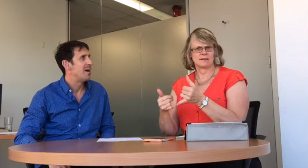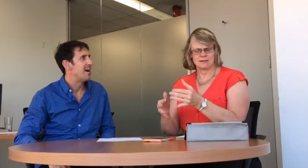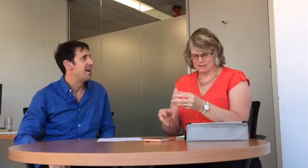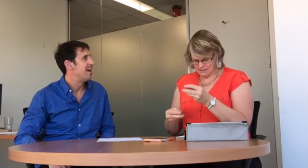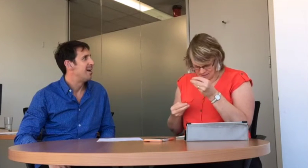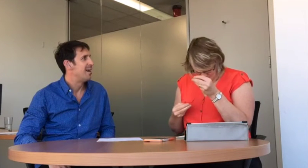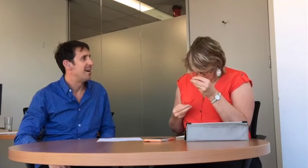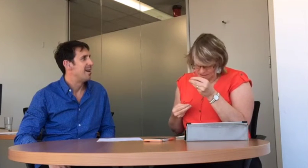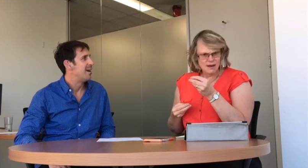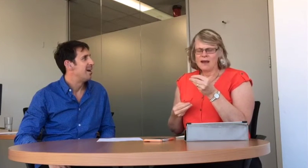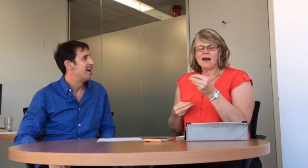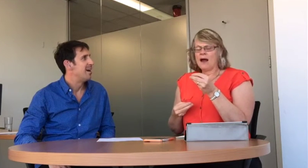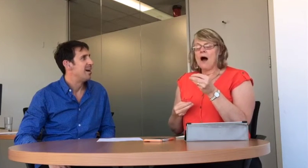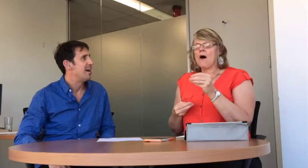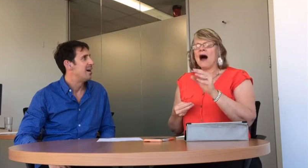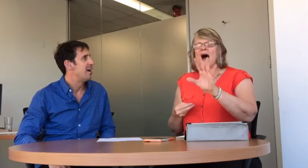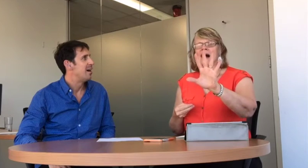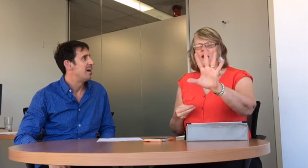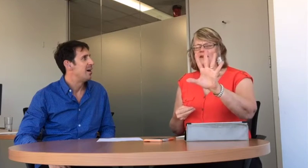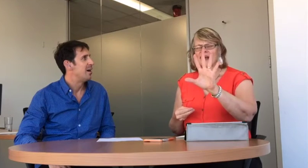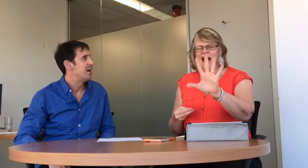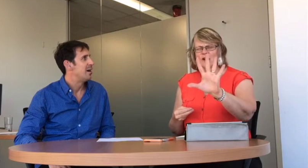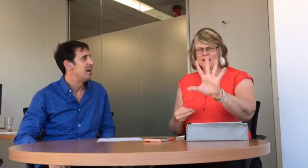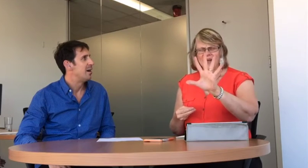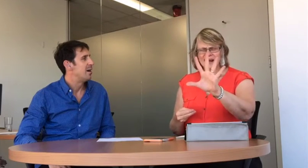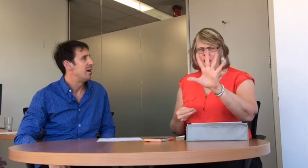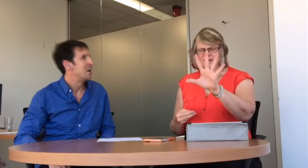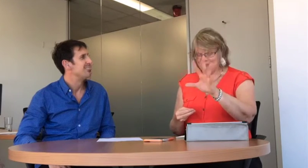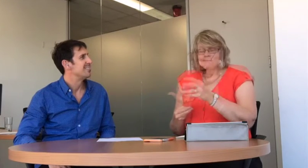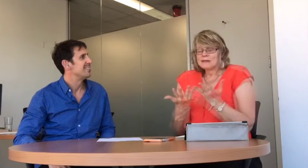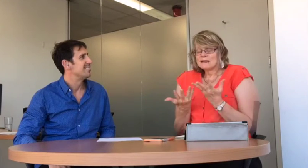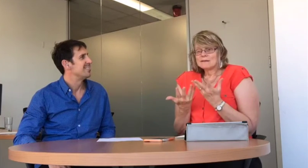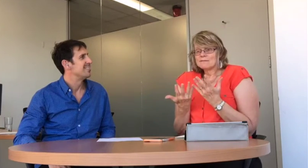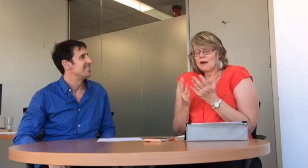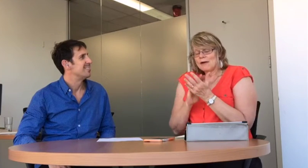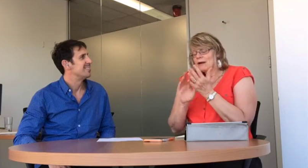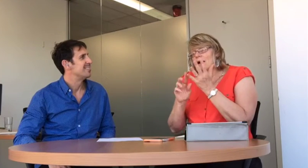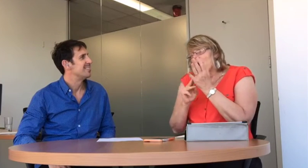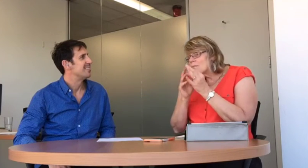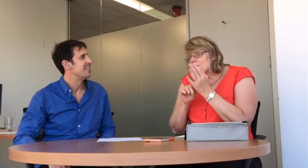I looked at the letter, and I did a double take. And I couldn't believe it.